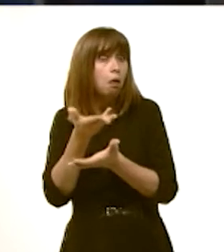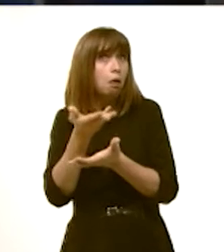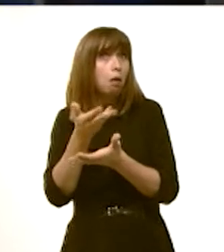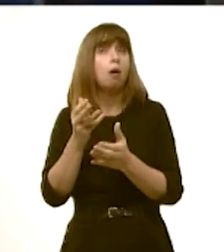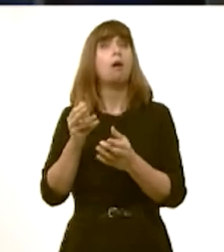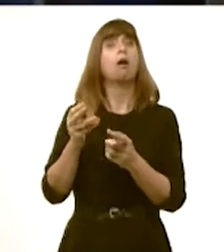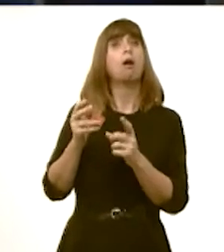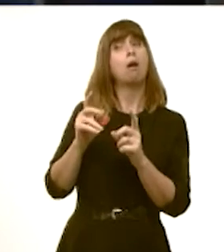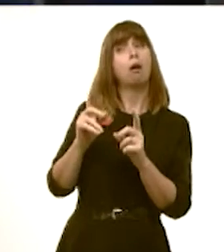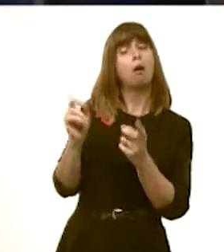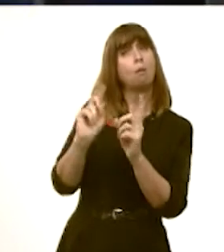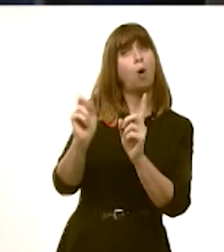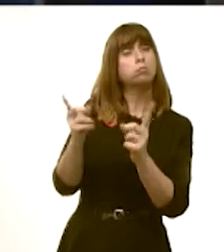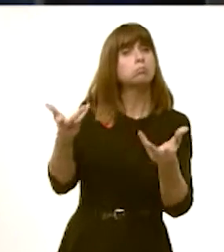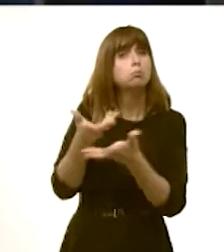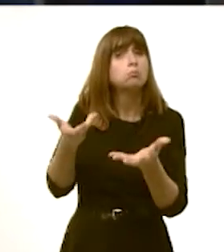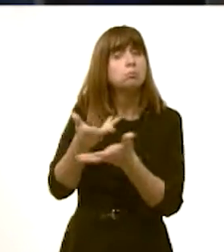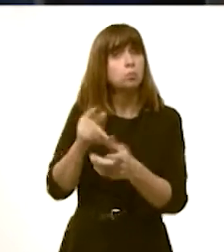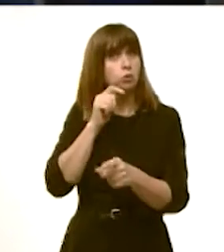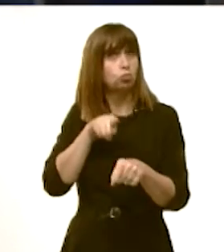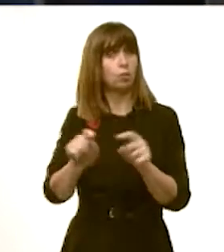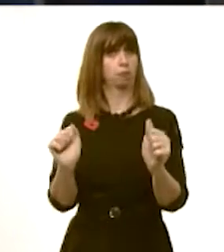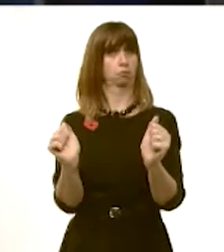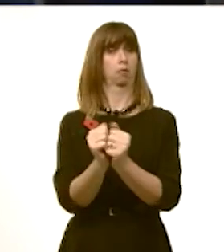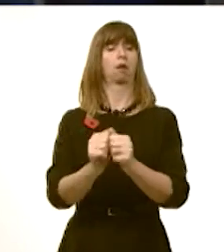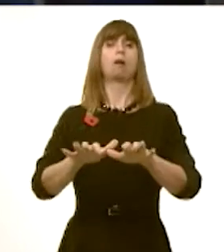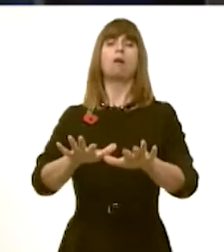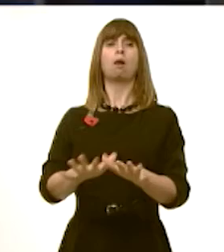to them about in order to try and reach an agreement here, so that Wales can be shown